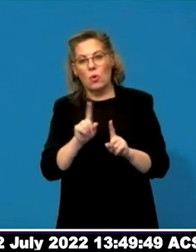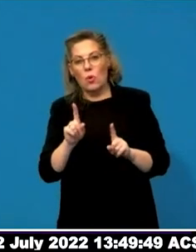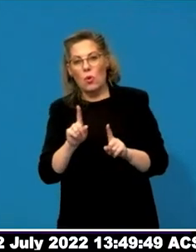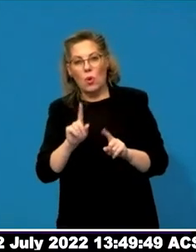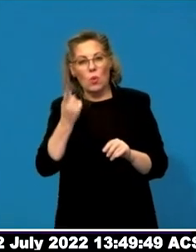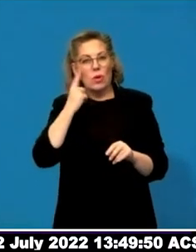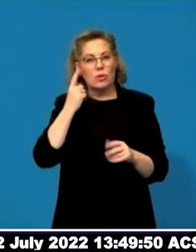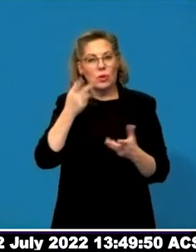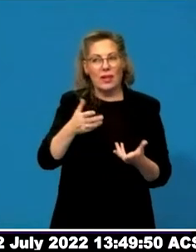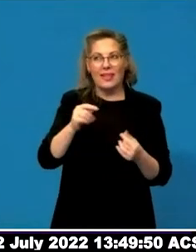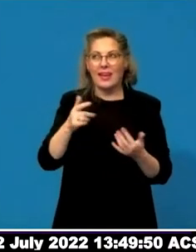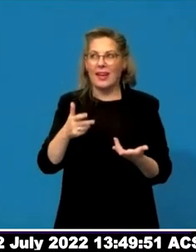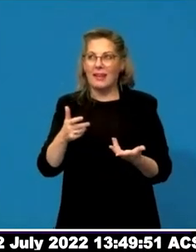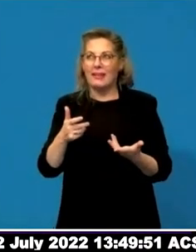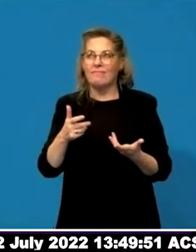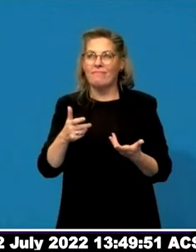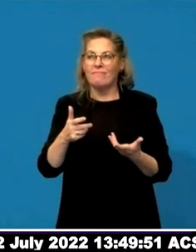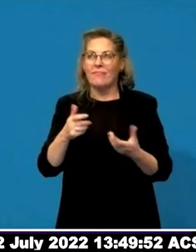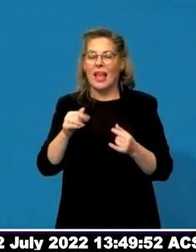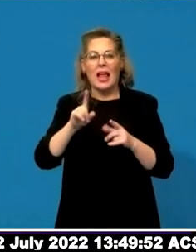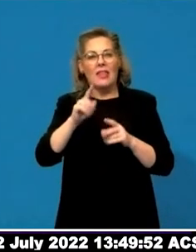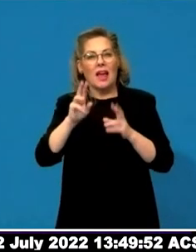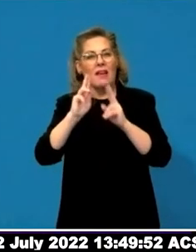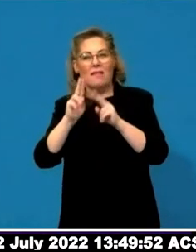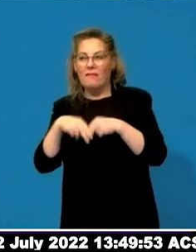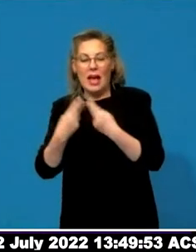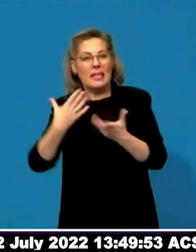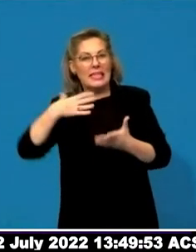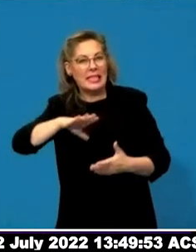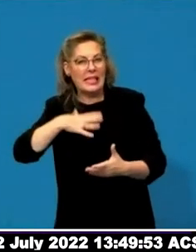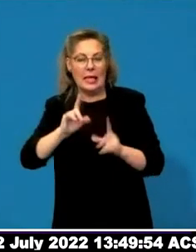MS McRAE: It's - I think it's about the way that the NDIA